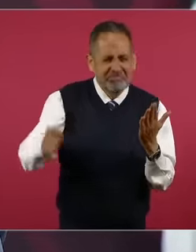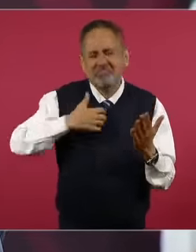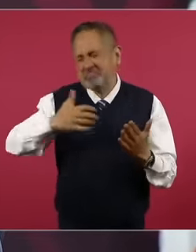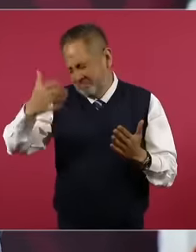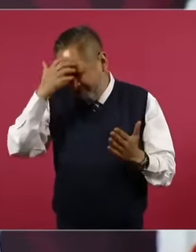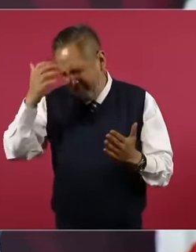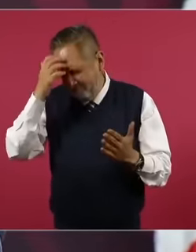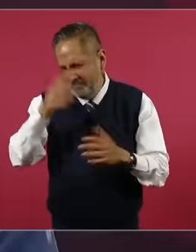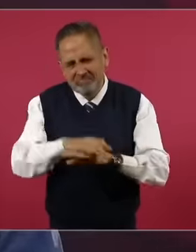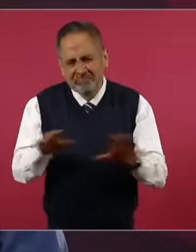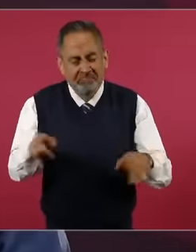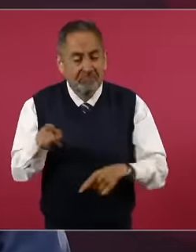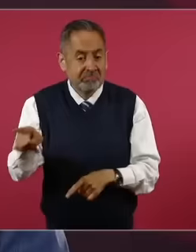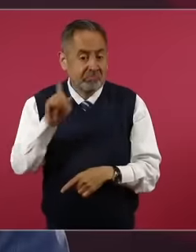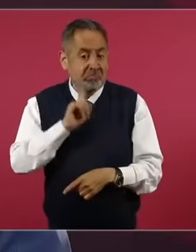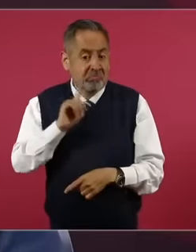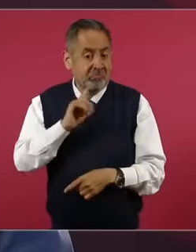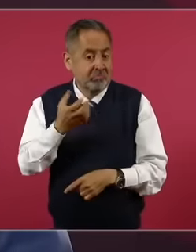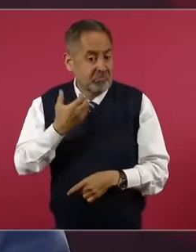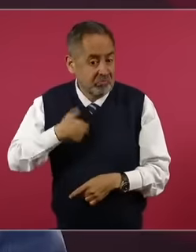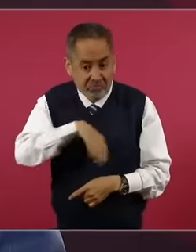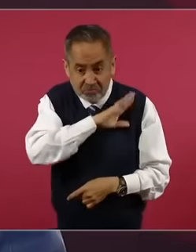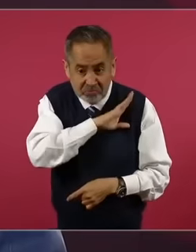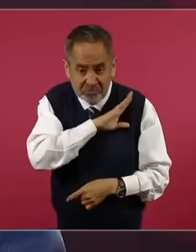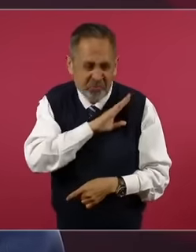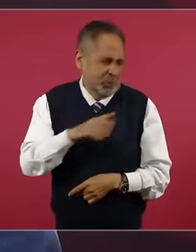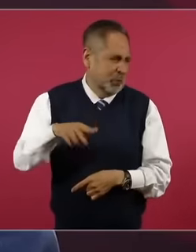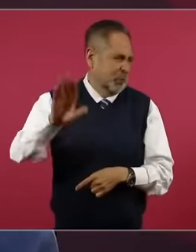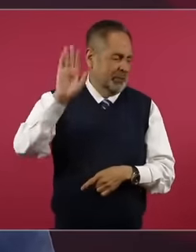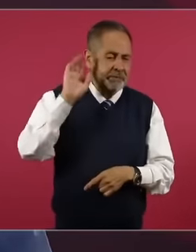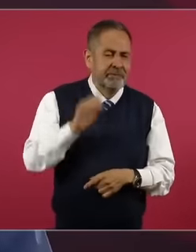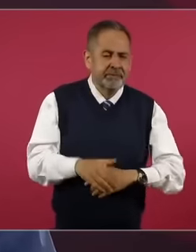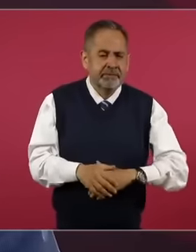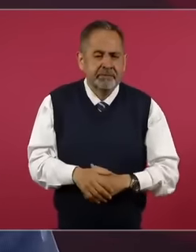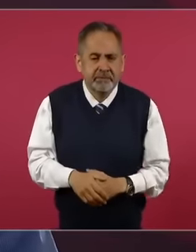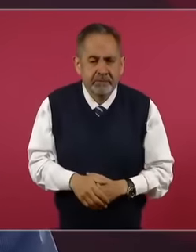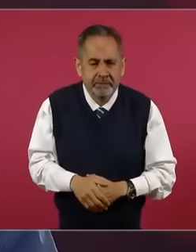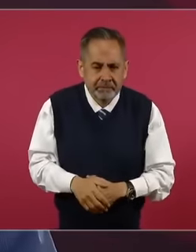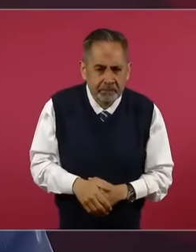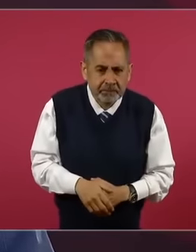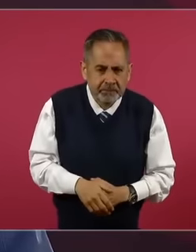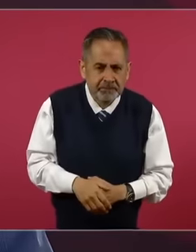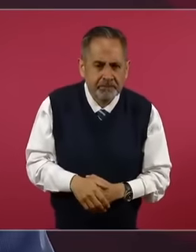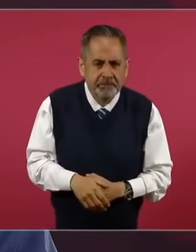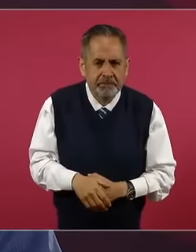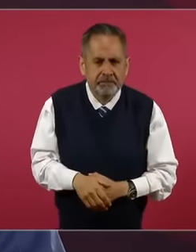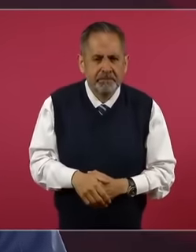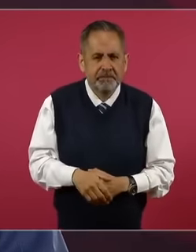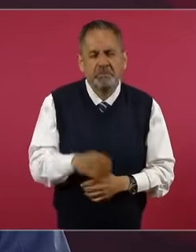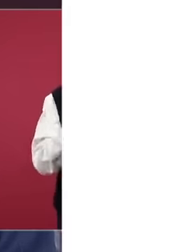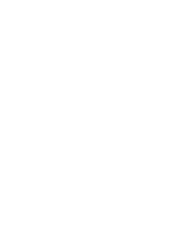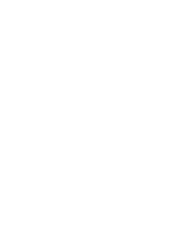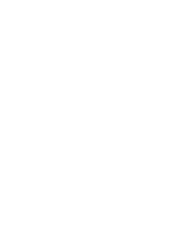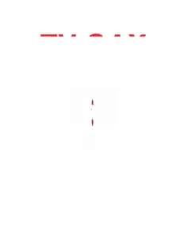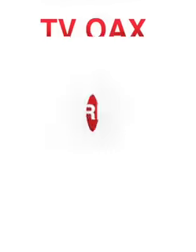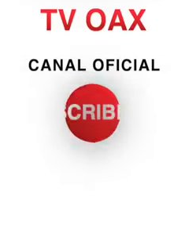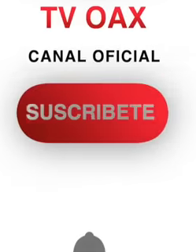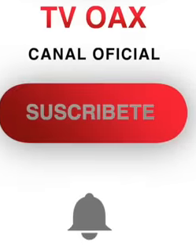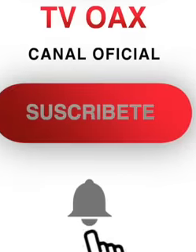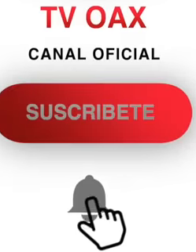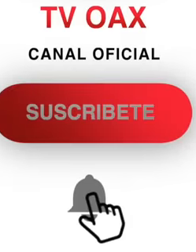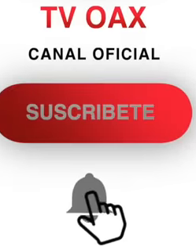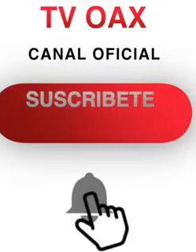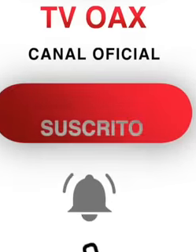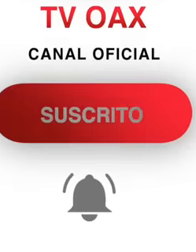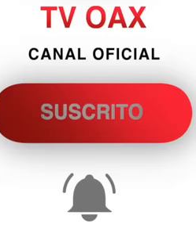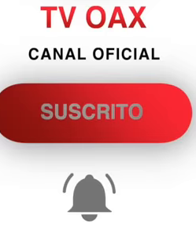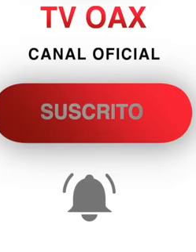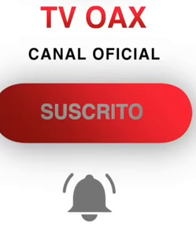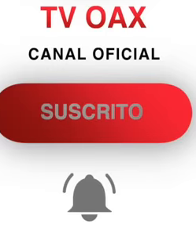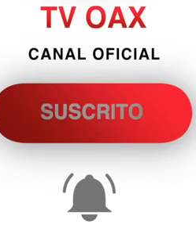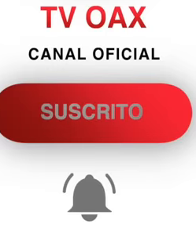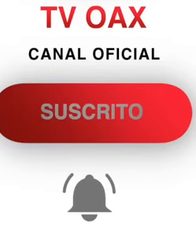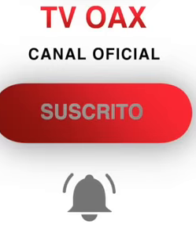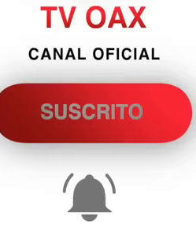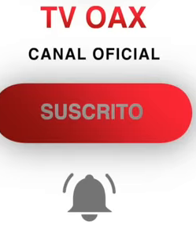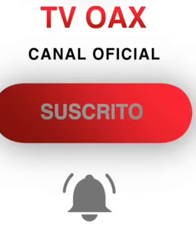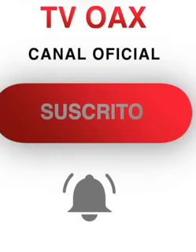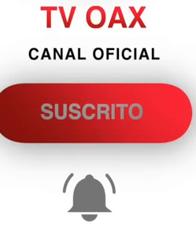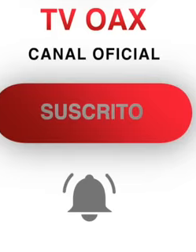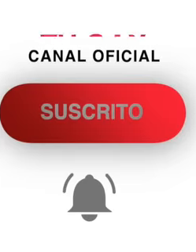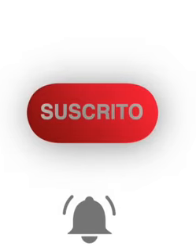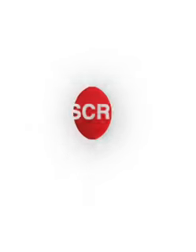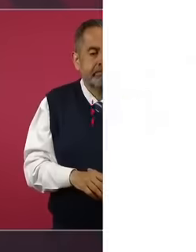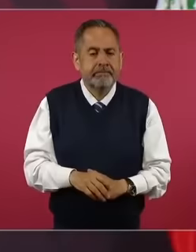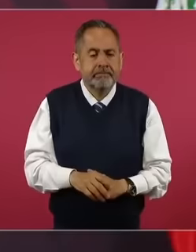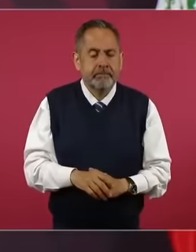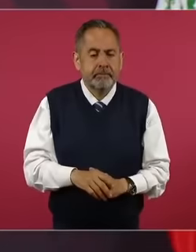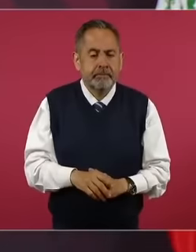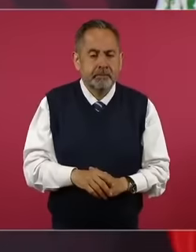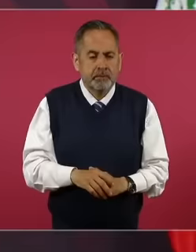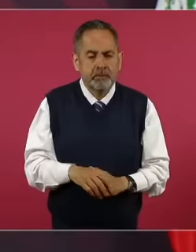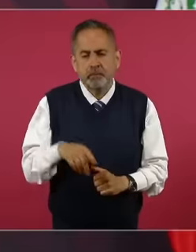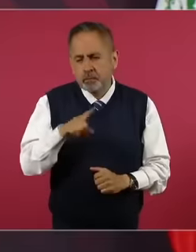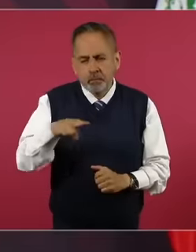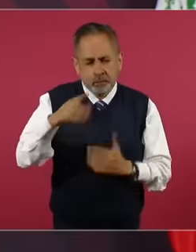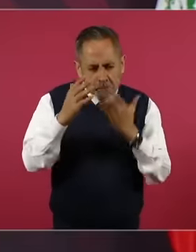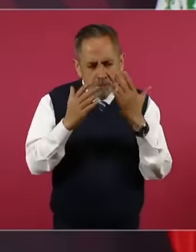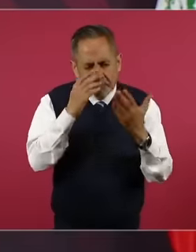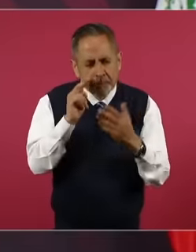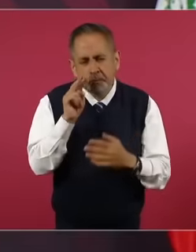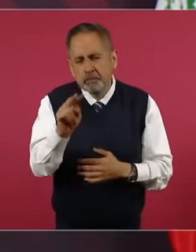and Claudia, look at something that could be irrelevant but it is a matter of reviewing and there I leave you with